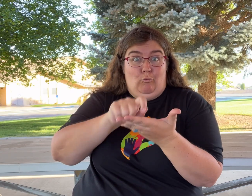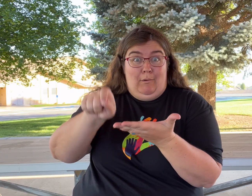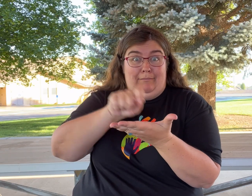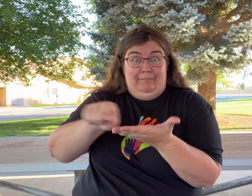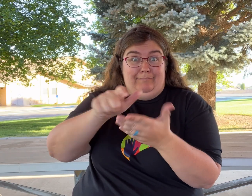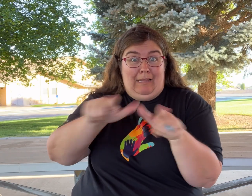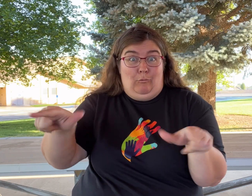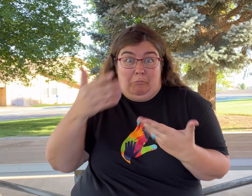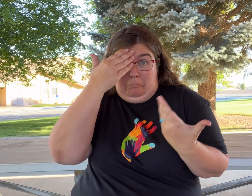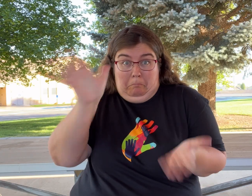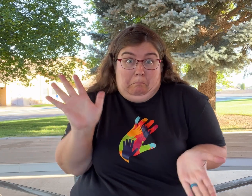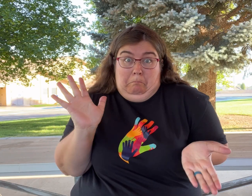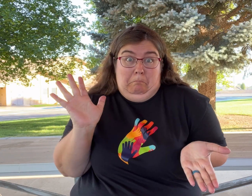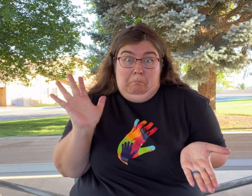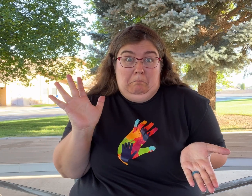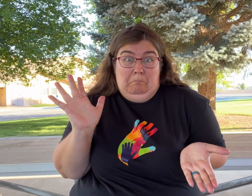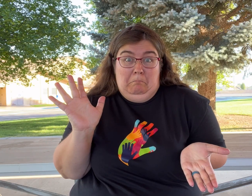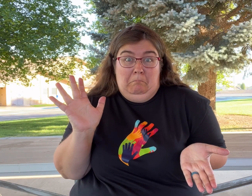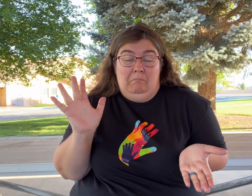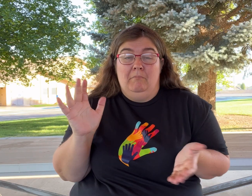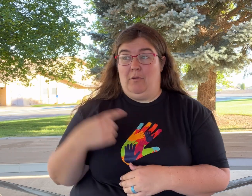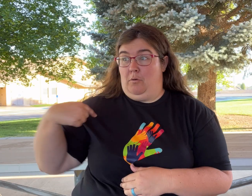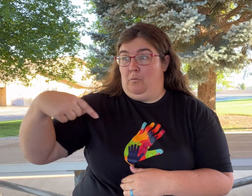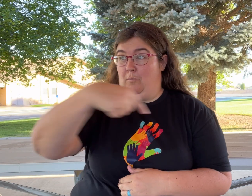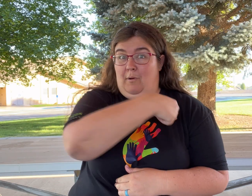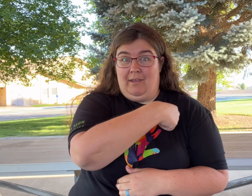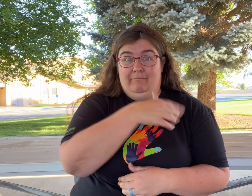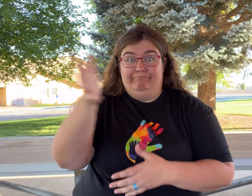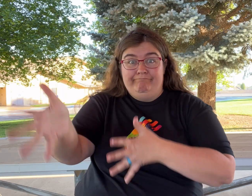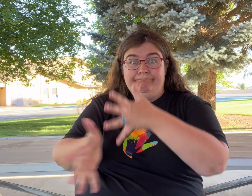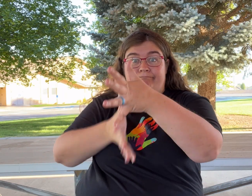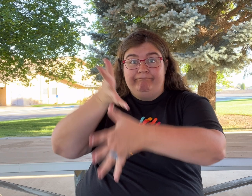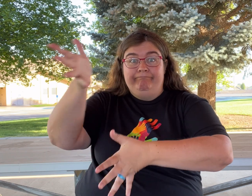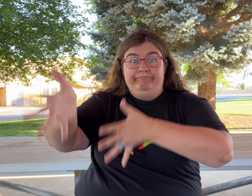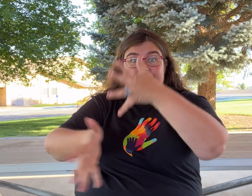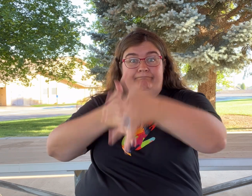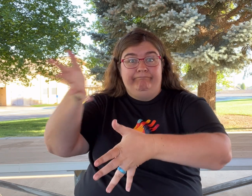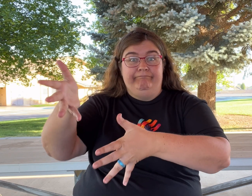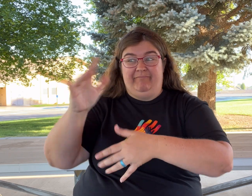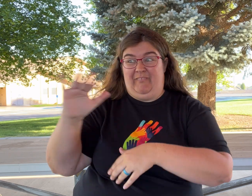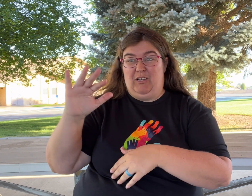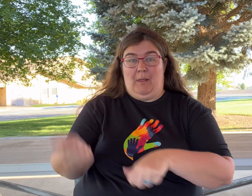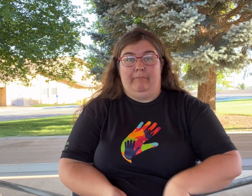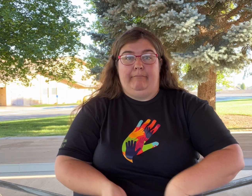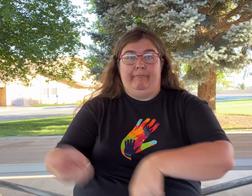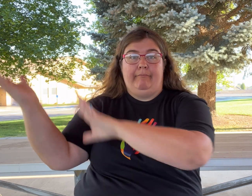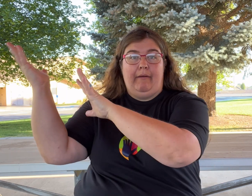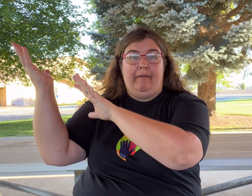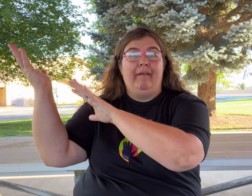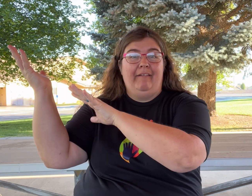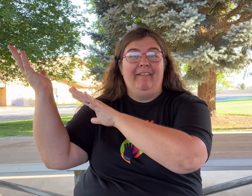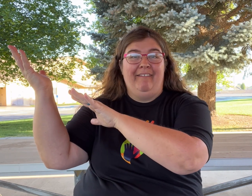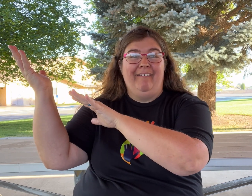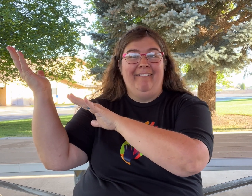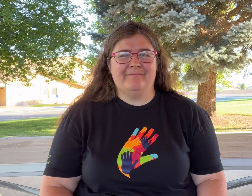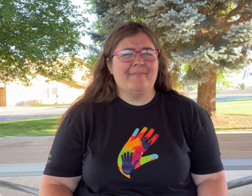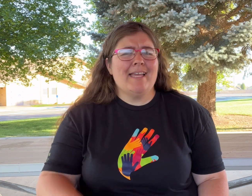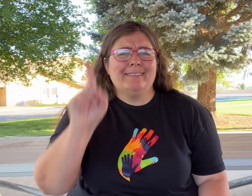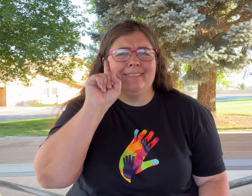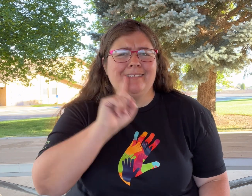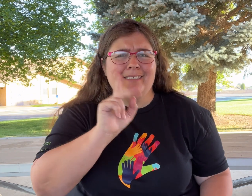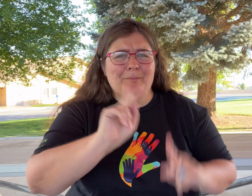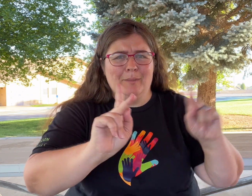language. So, what's the point? We instead use gestures and fingerspelling is just tossed out.